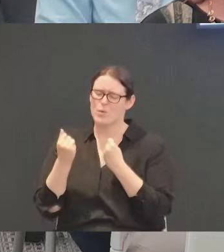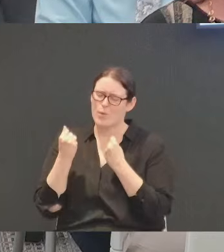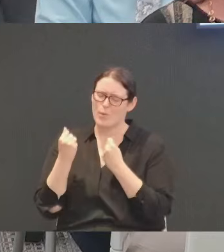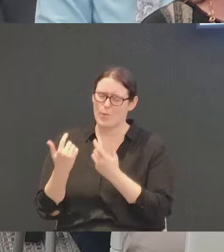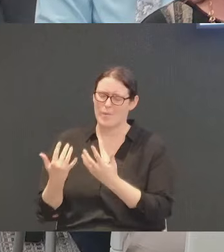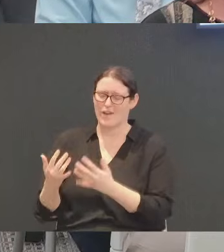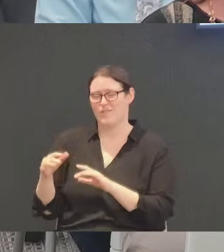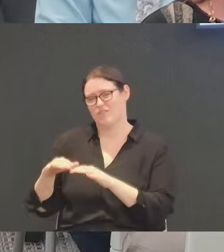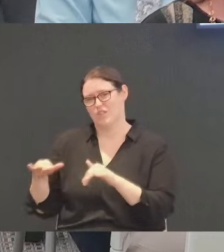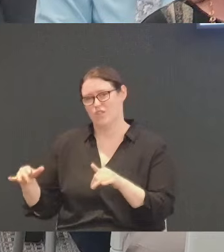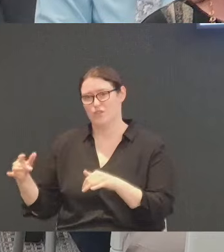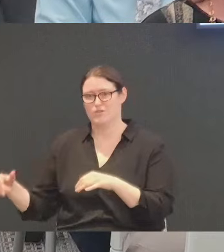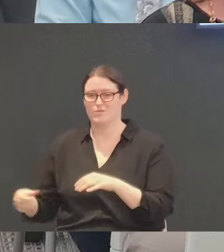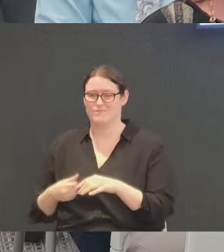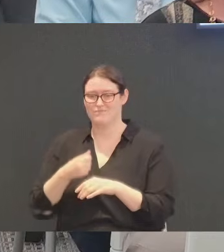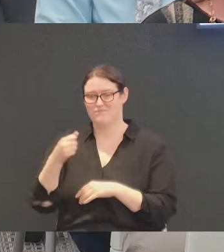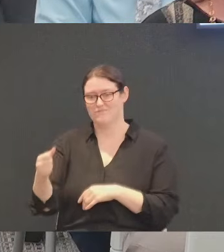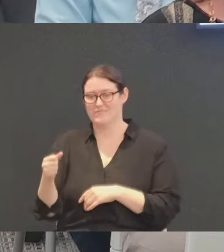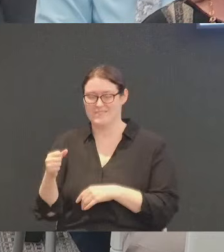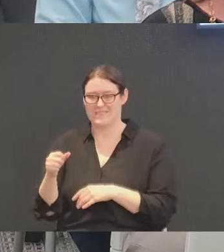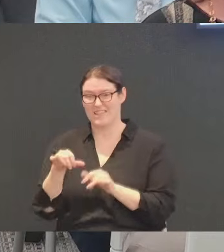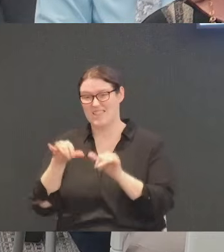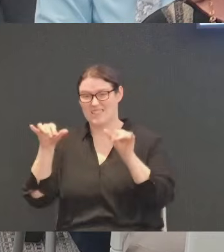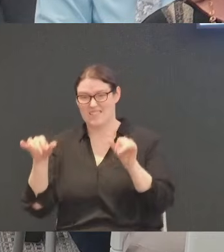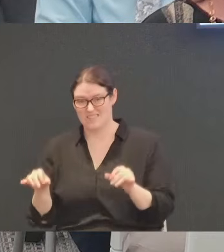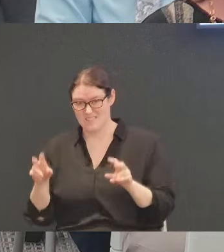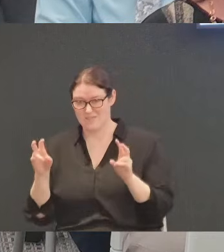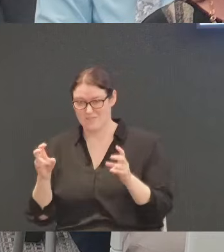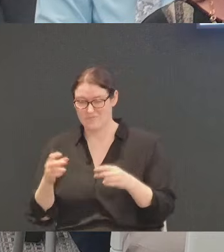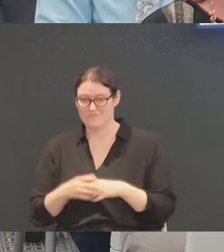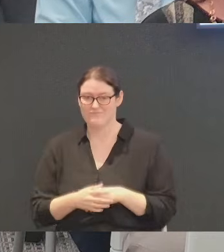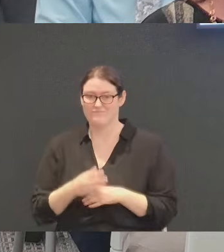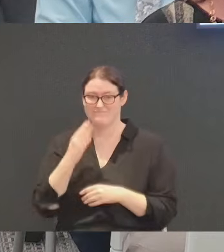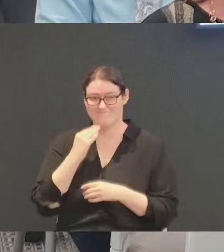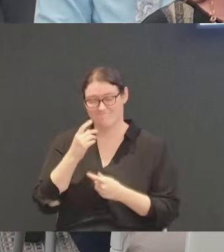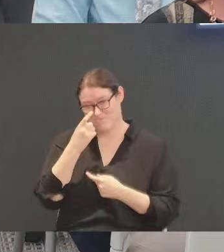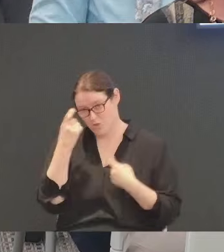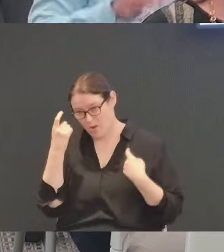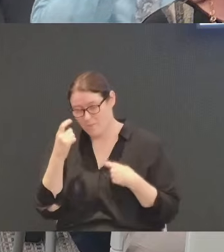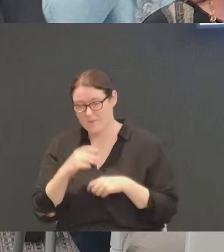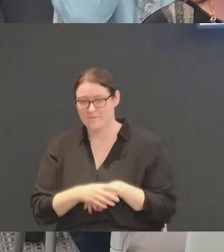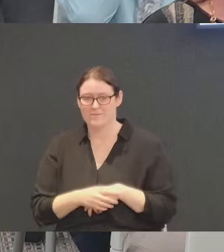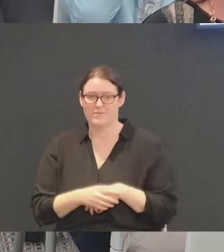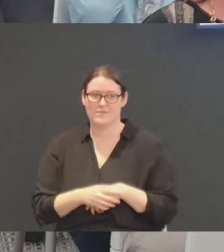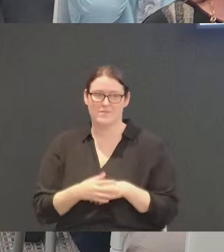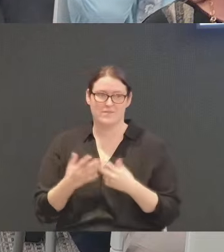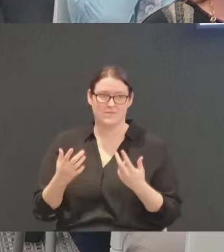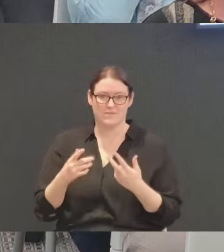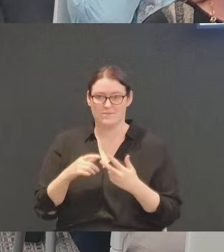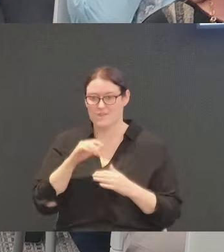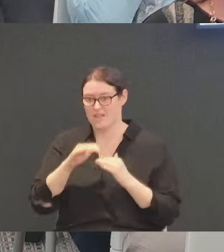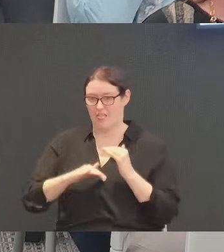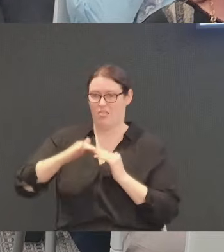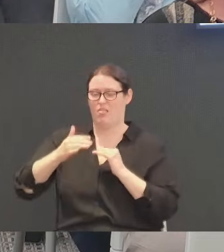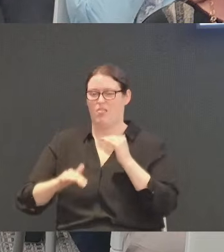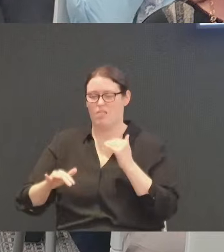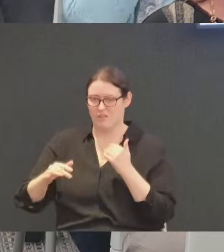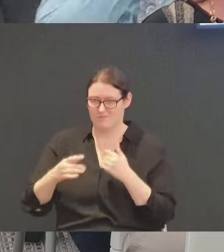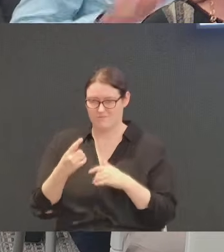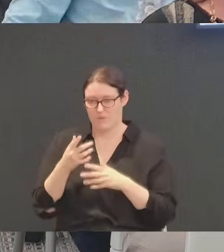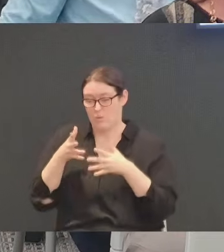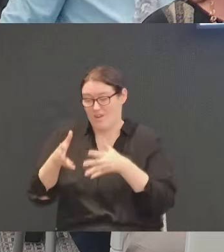into a foster care have experienced trauma, neglect or instability. The support provided